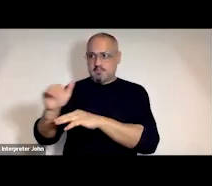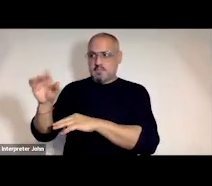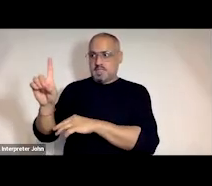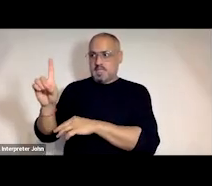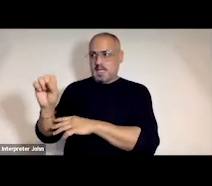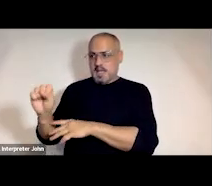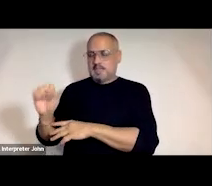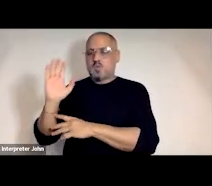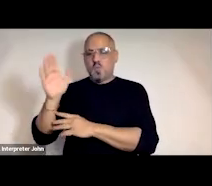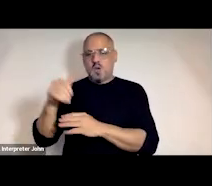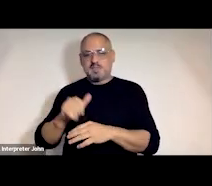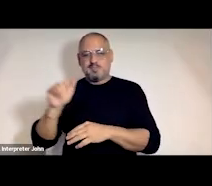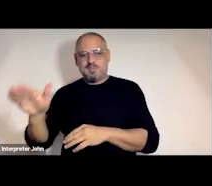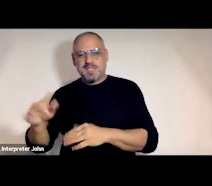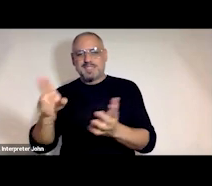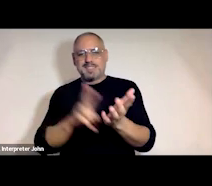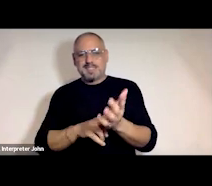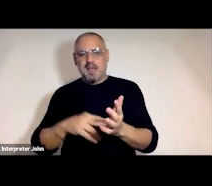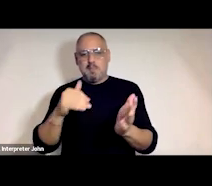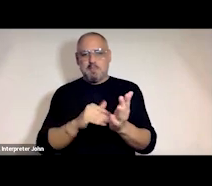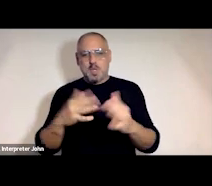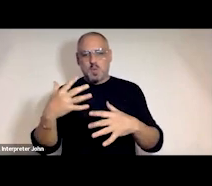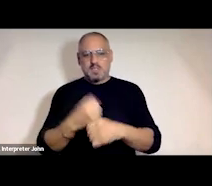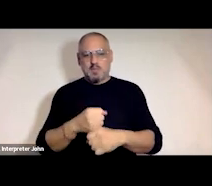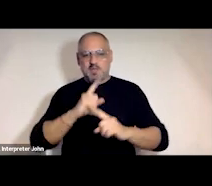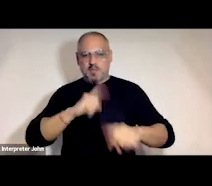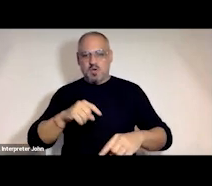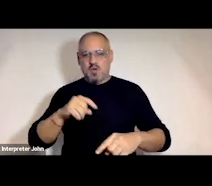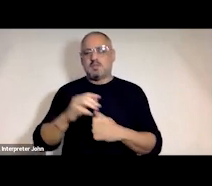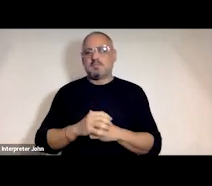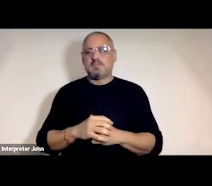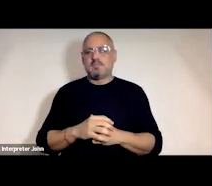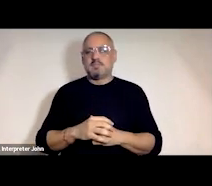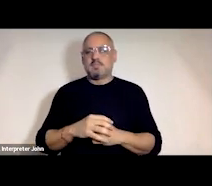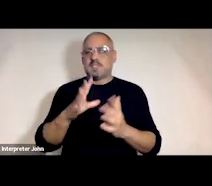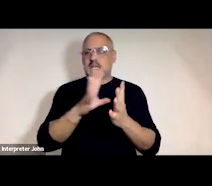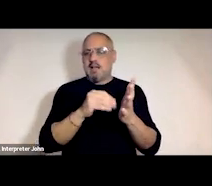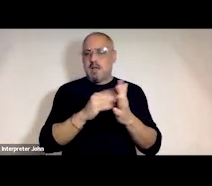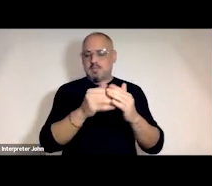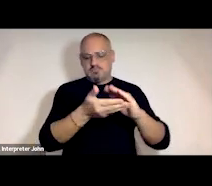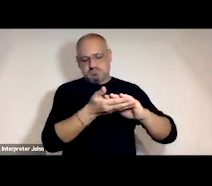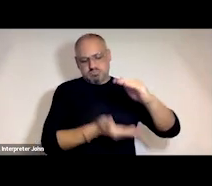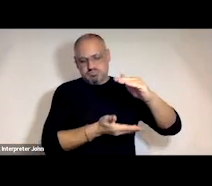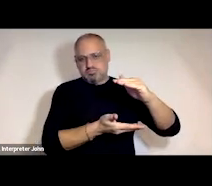you'll submit the signed medical summary report and copies of all of the medical records